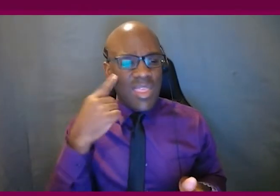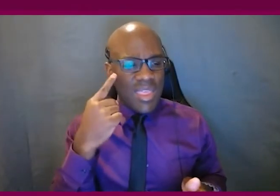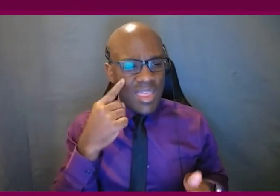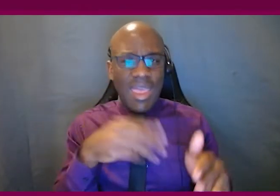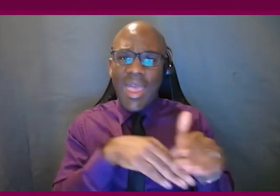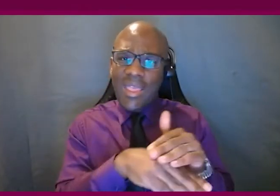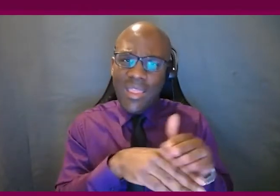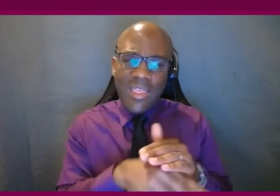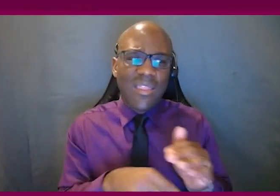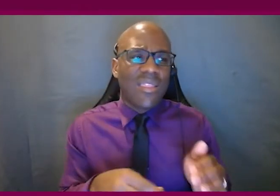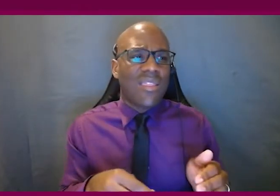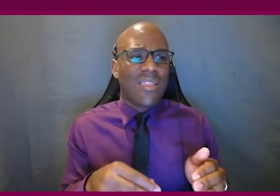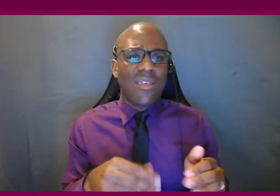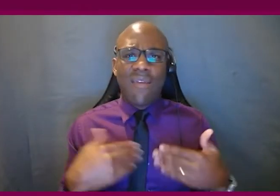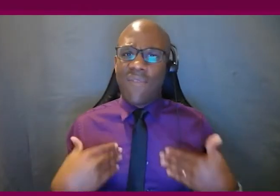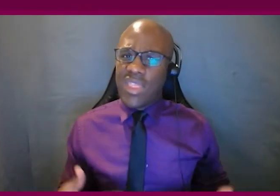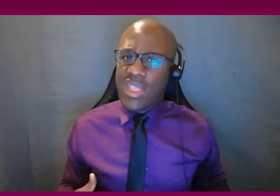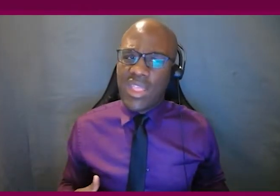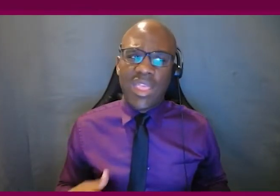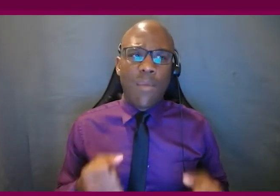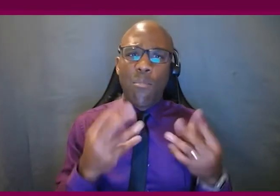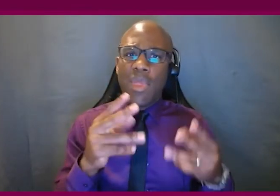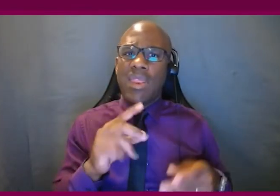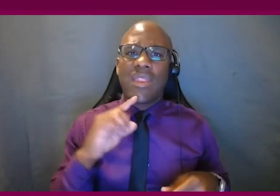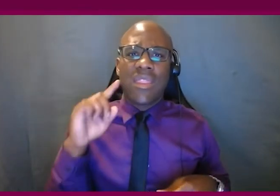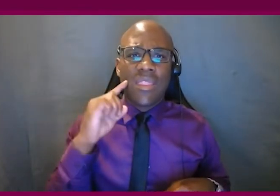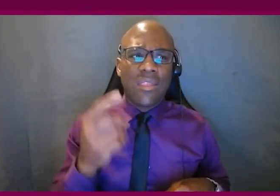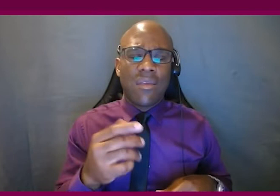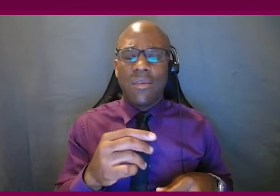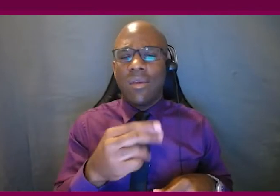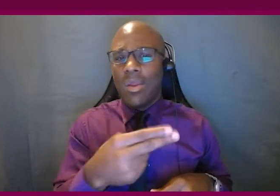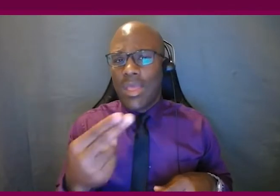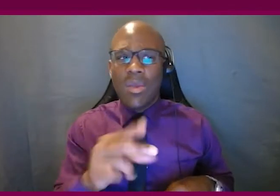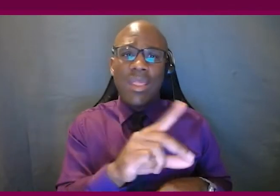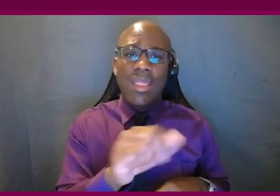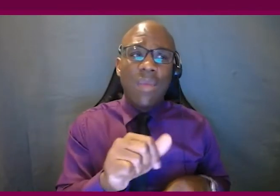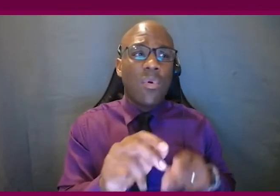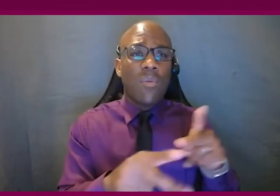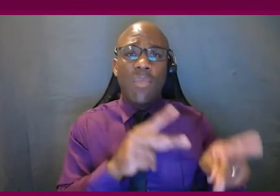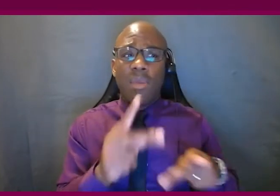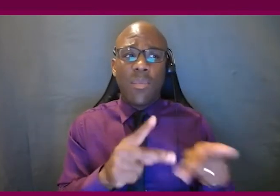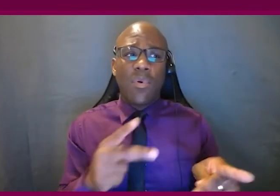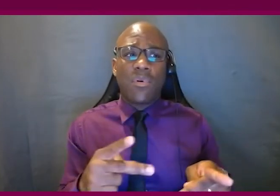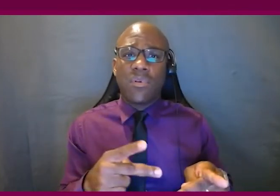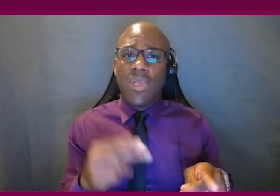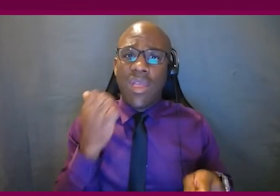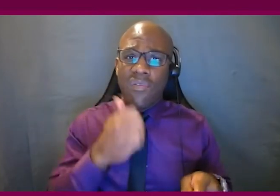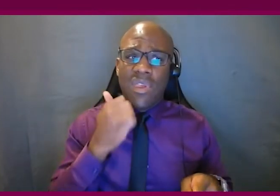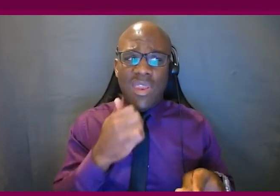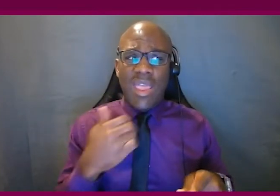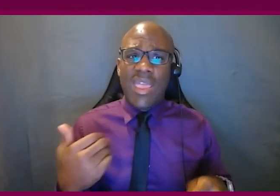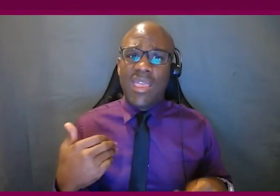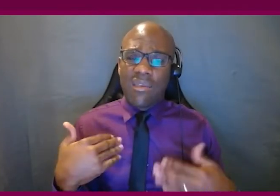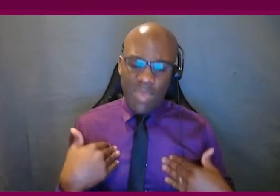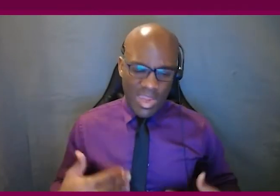So why do you think though that it's such an important medium for the disability community? Bri Beck: Totally.